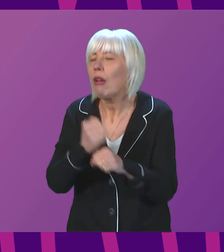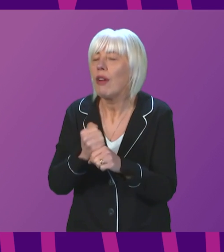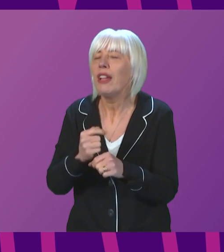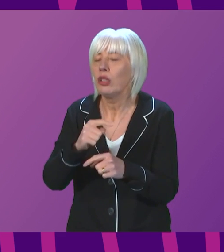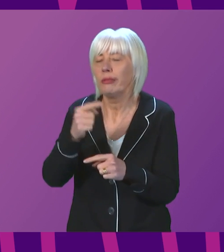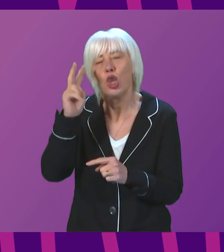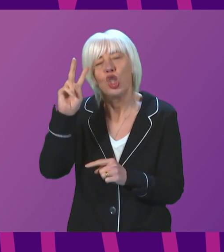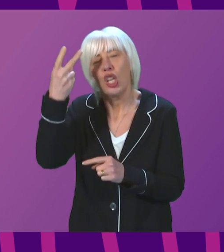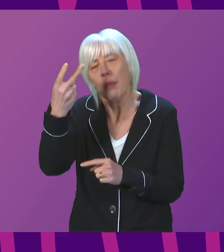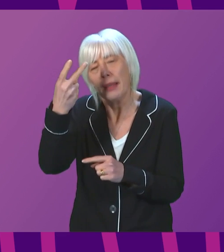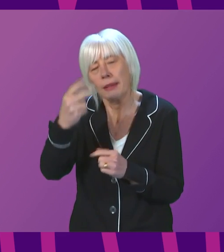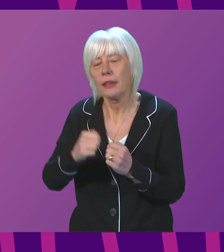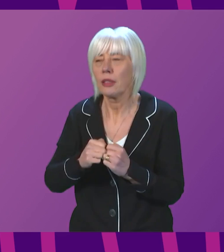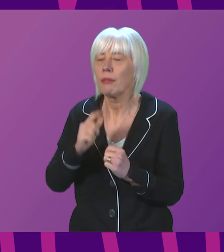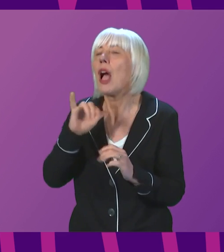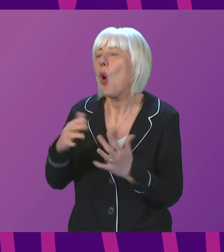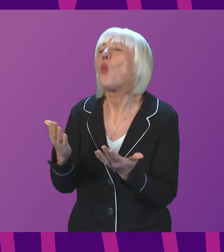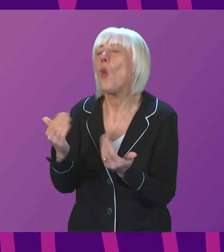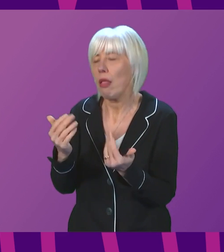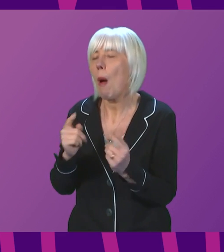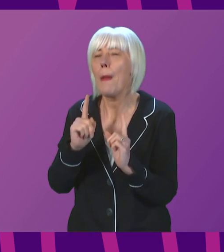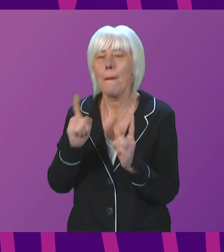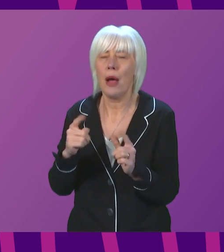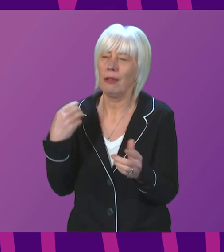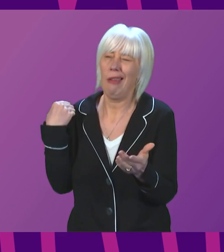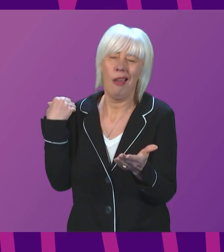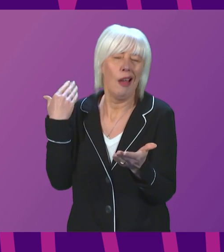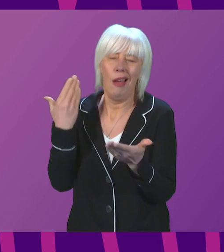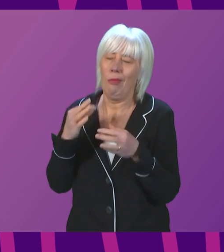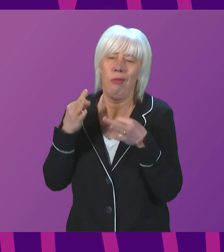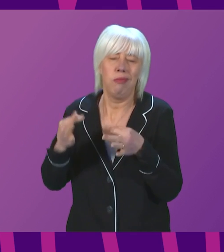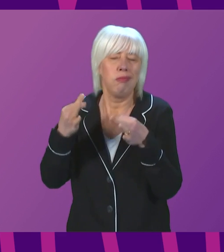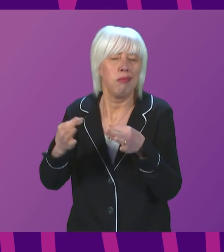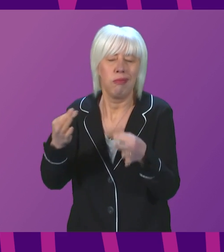that is welcome, it has taken far longer than necessary.